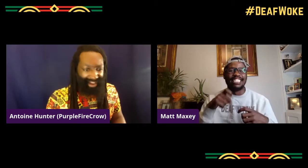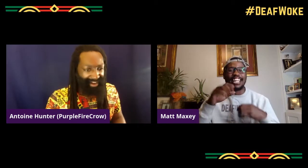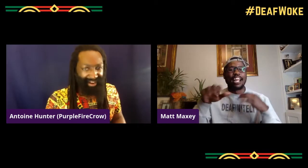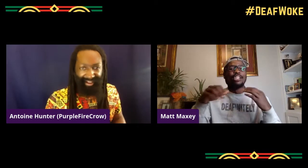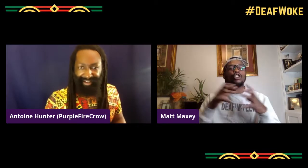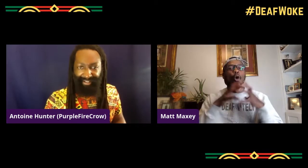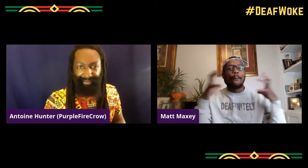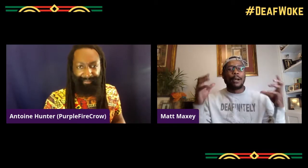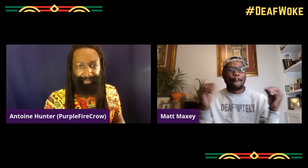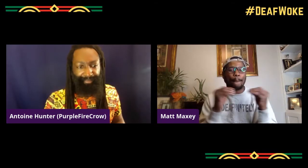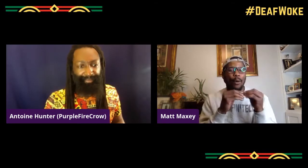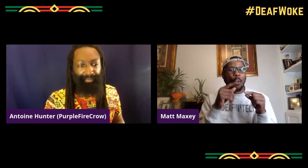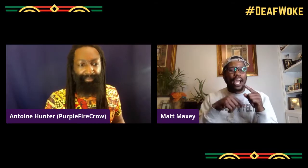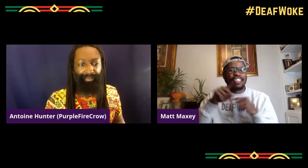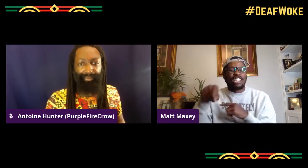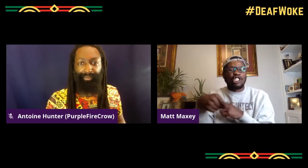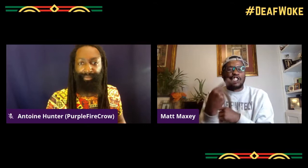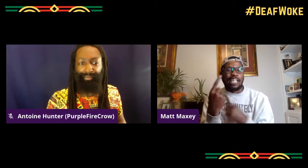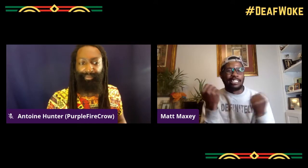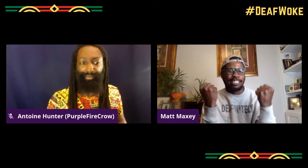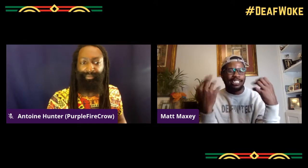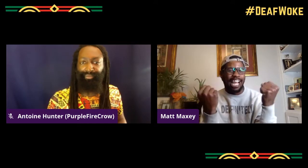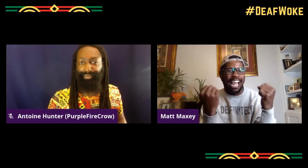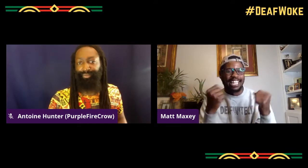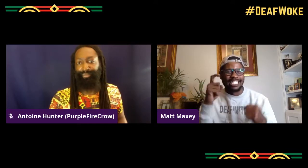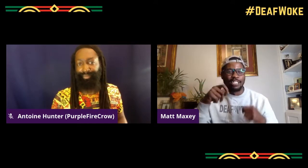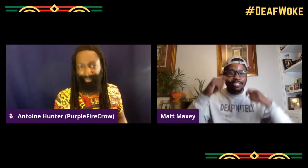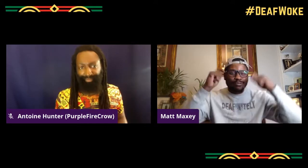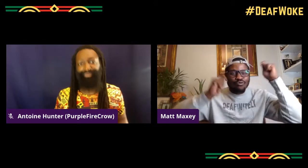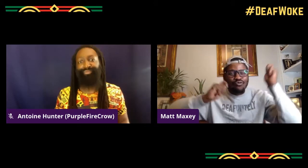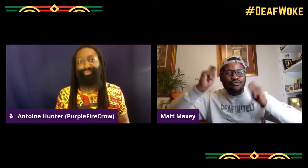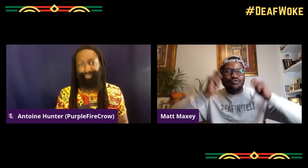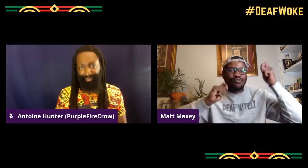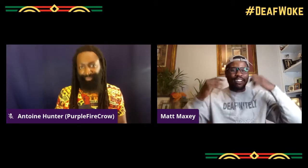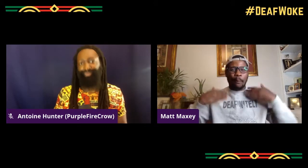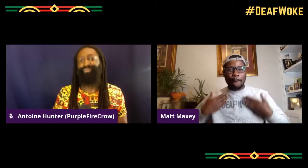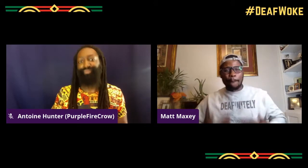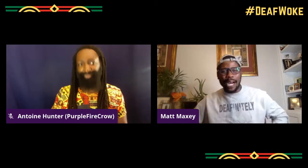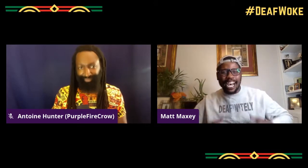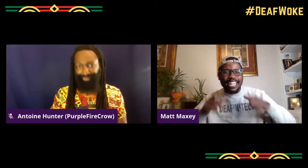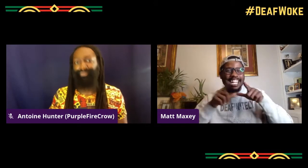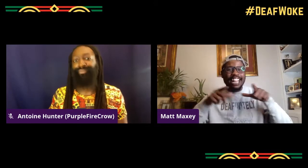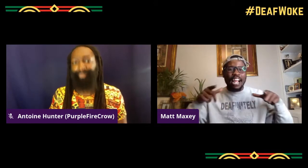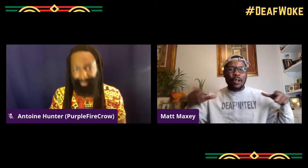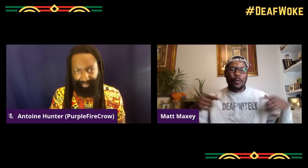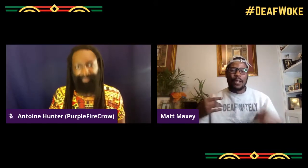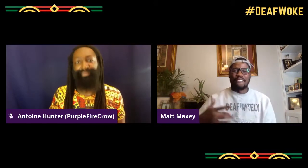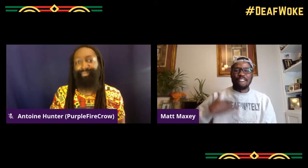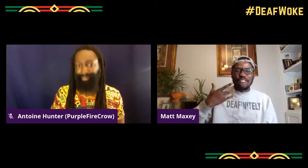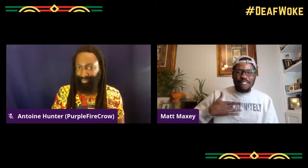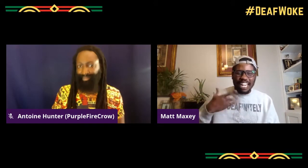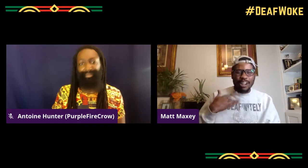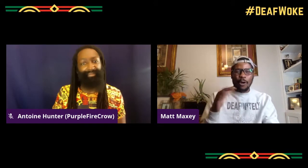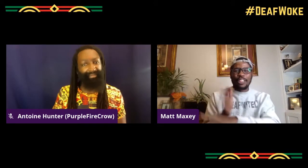Yeah, I'm bringing the emotions out of it. It's most, it's so much more than just the signs. It's about the body language,